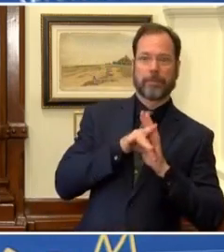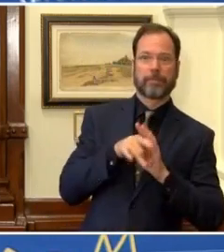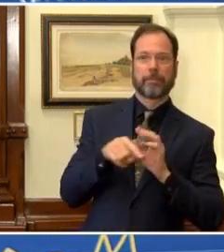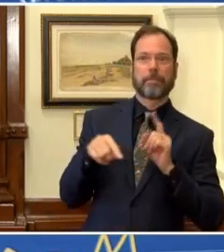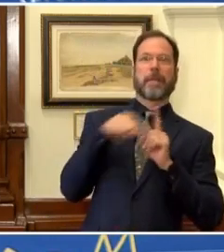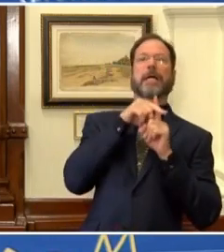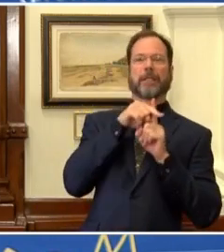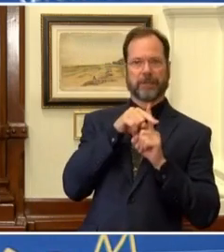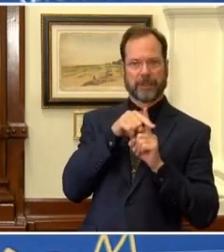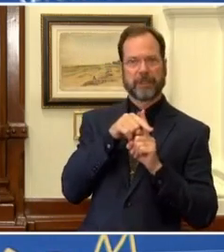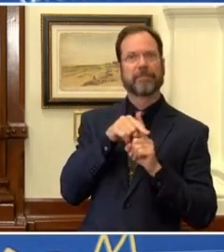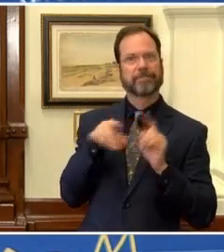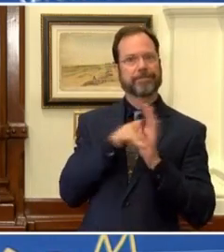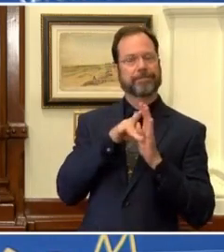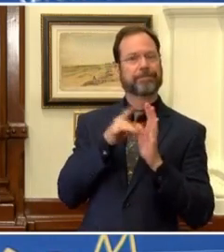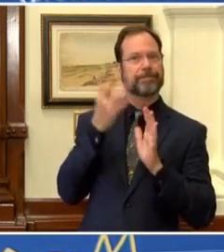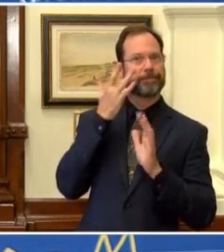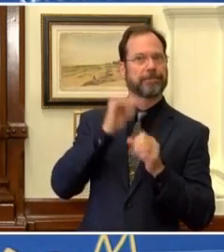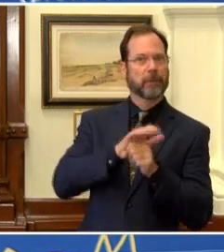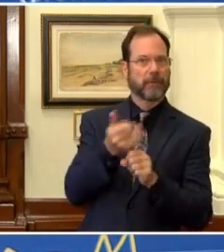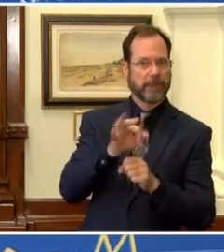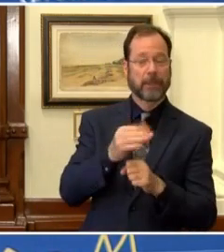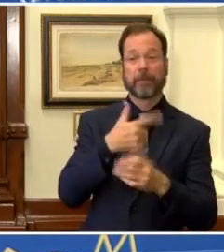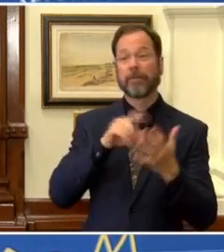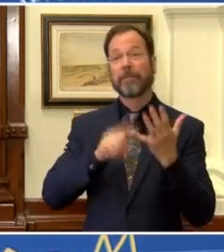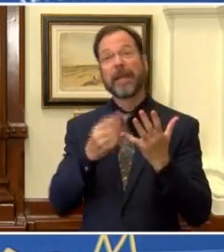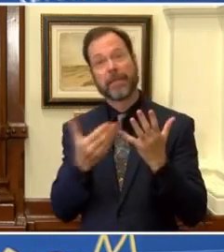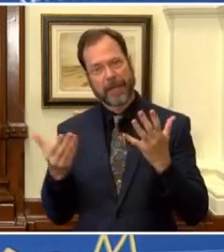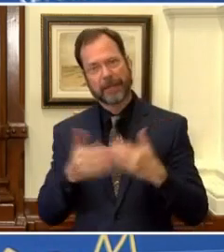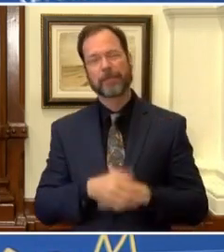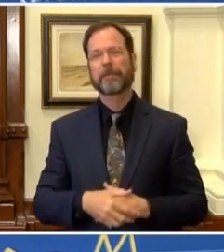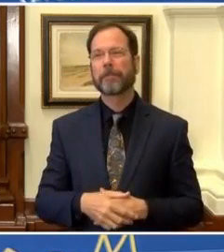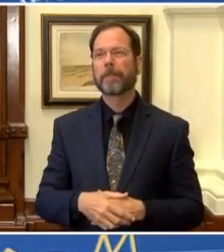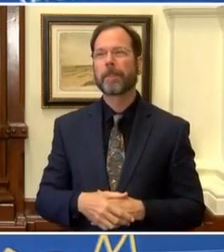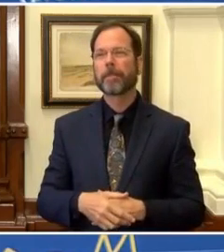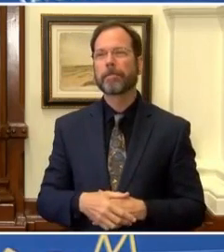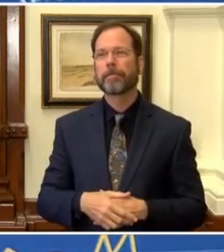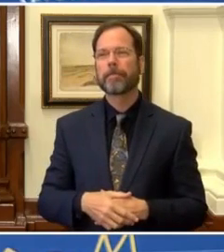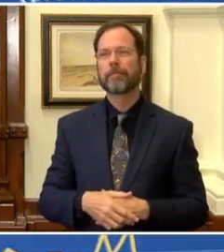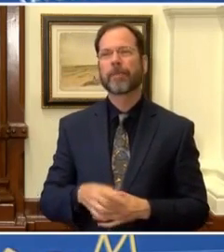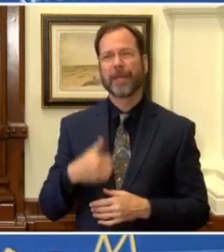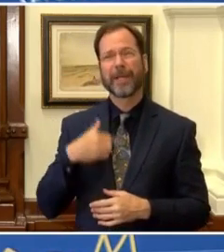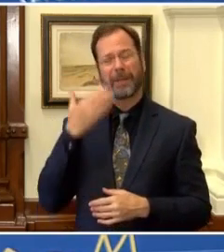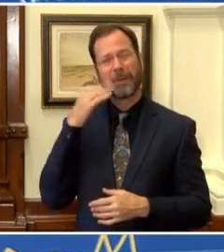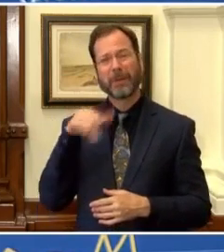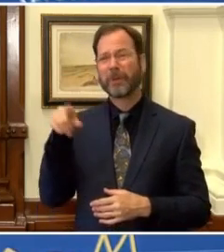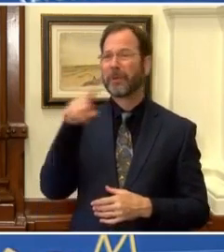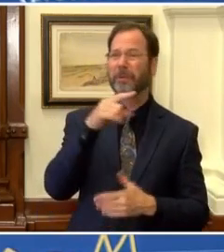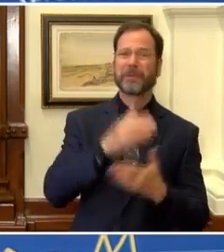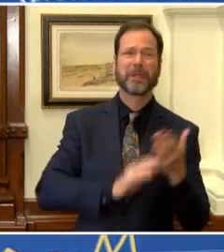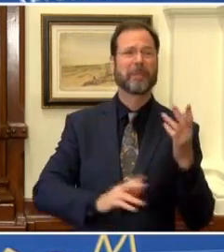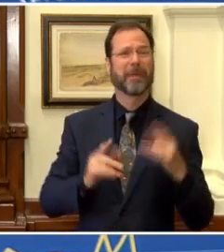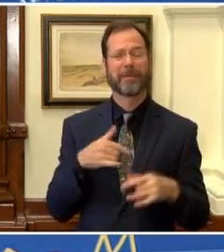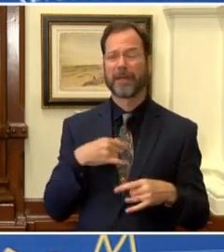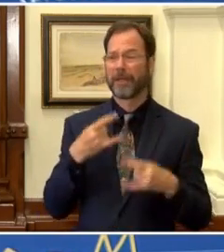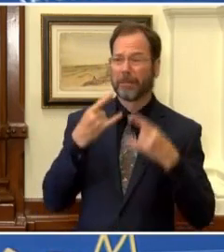HOSPITALS TO ENSURE THEY HAVE THE ABILITY TO TREAT ANYONE WHO TESTS POSITIVE FOR COVID-19 FOR